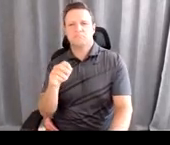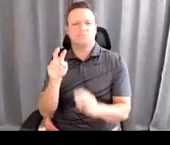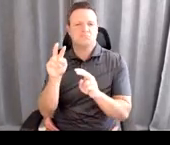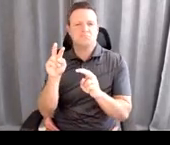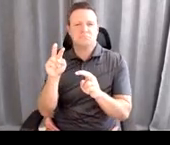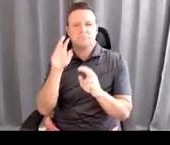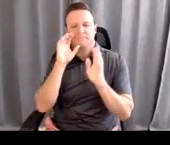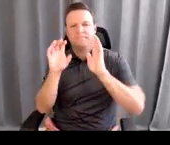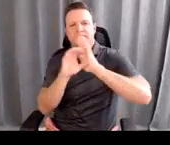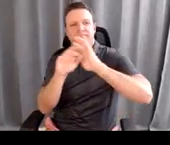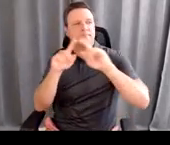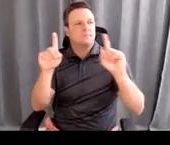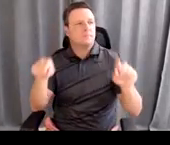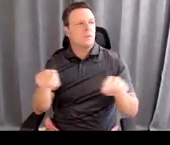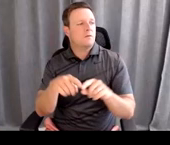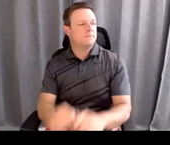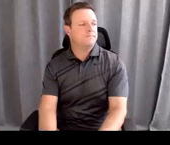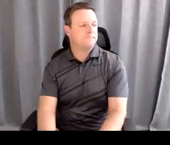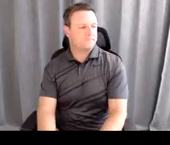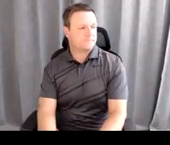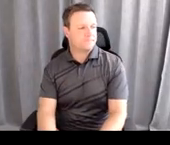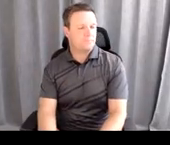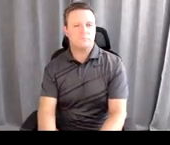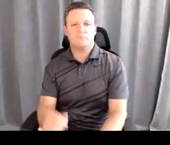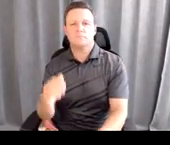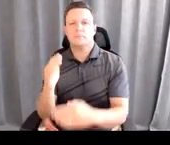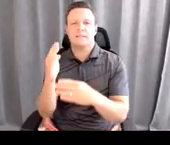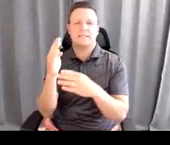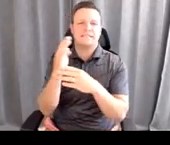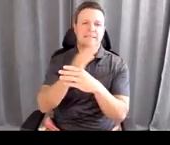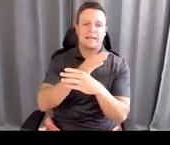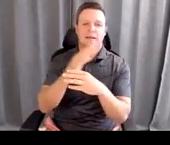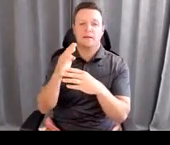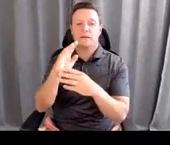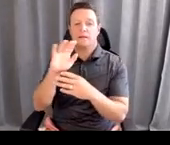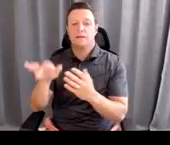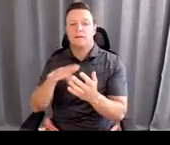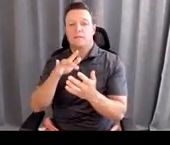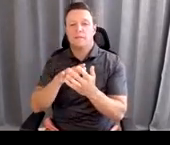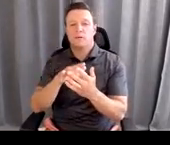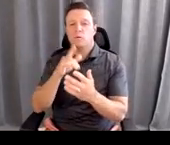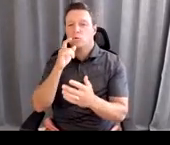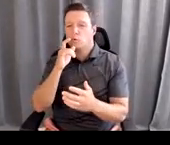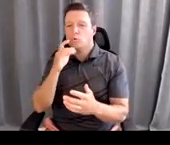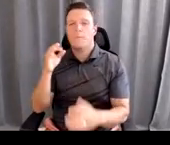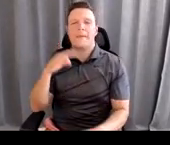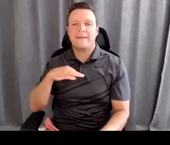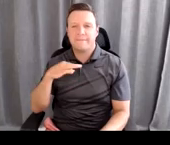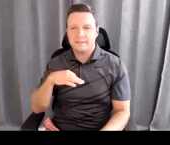you know, the the scale in the middle. We have the beneficiary and the focus. So how do we know what kind of program it is?